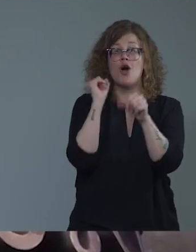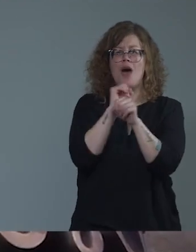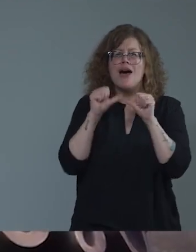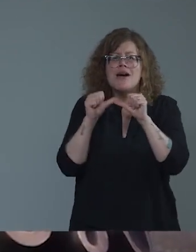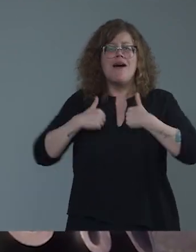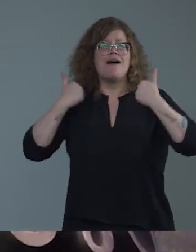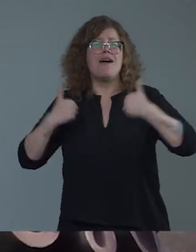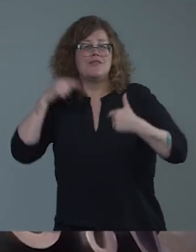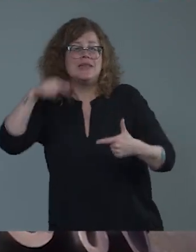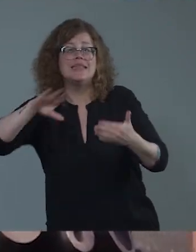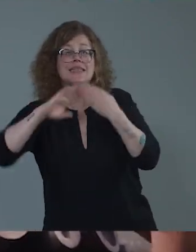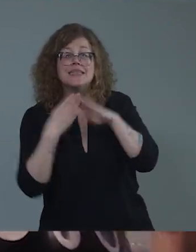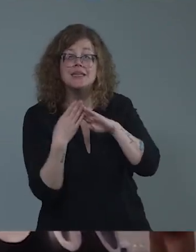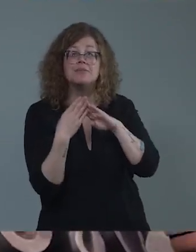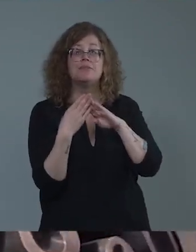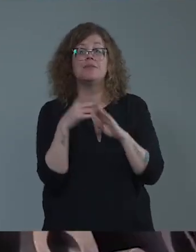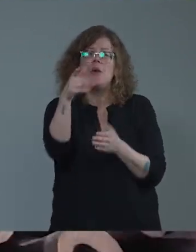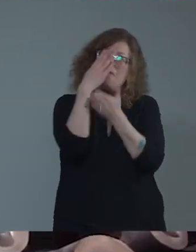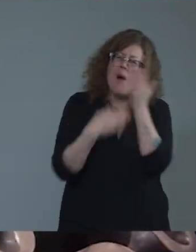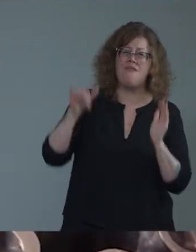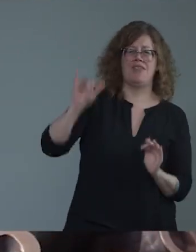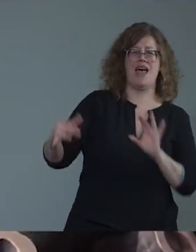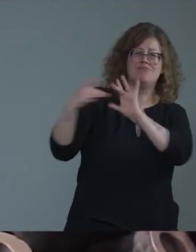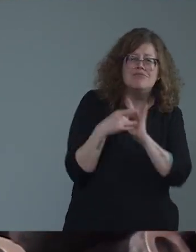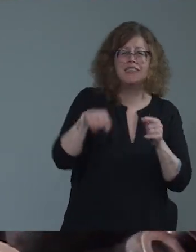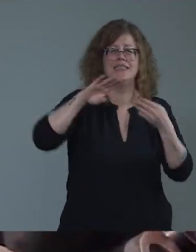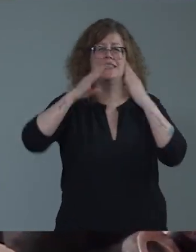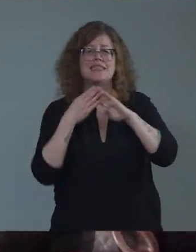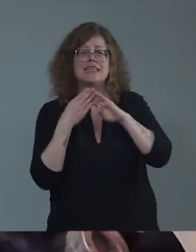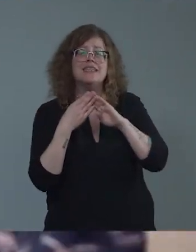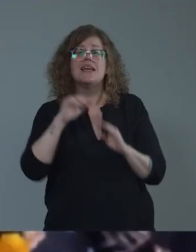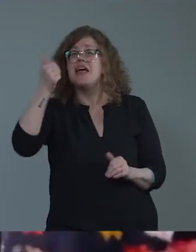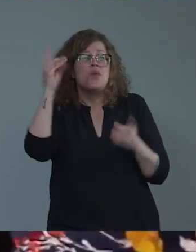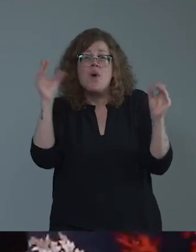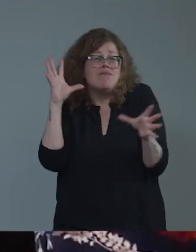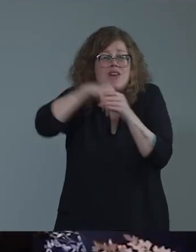with the artwork so that it stays alive through its lifespan in your community. That's part of